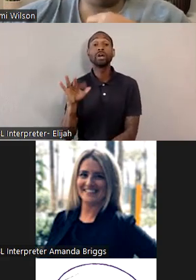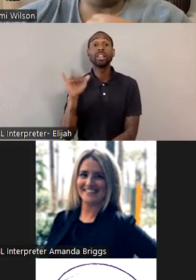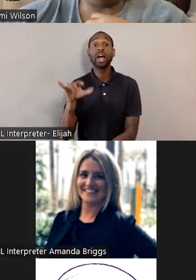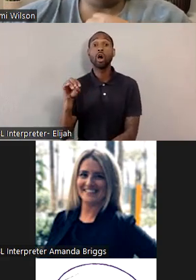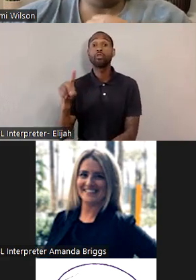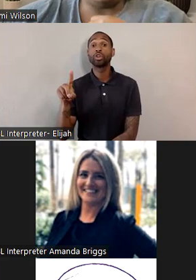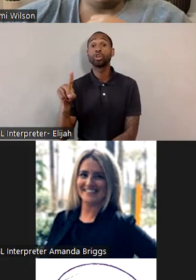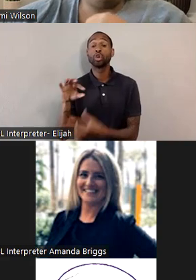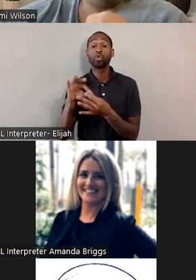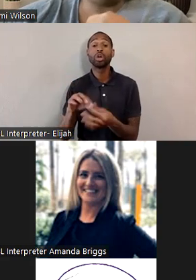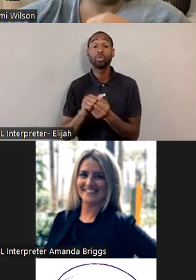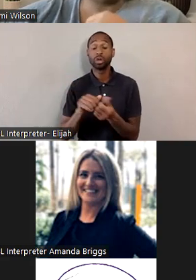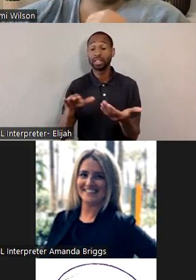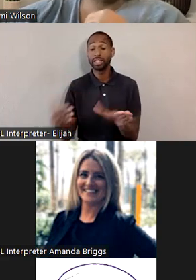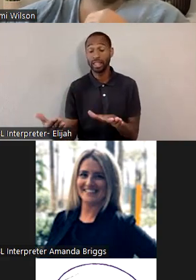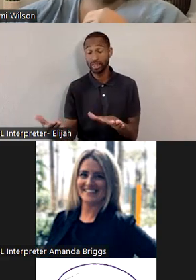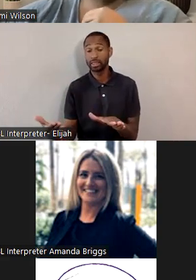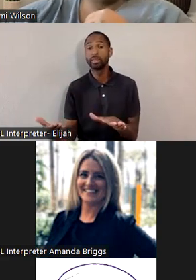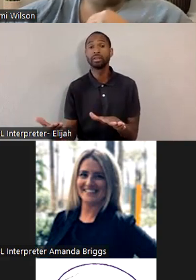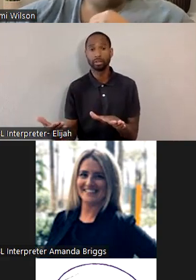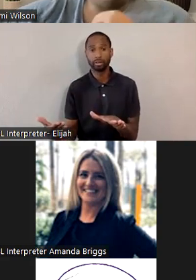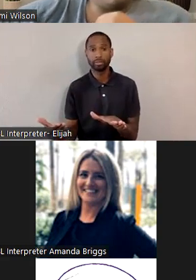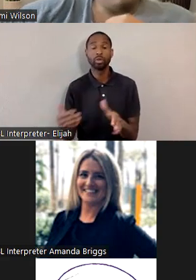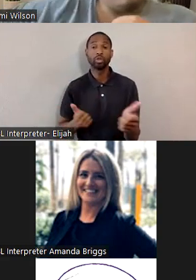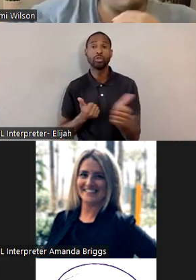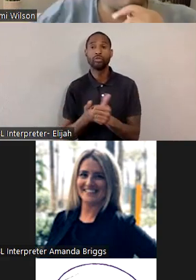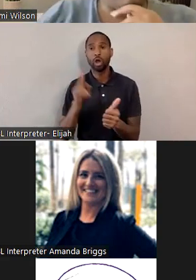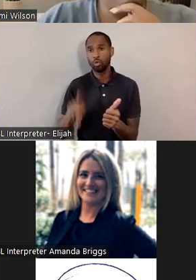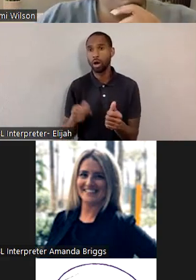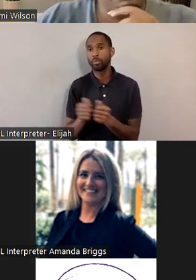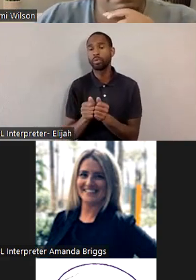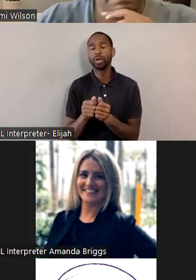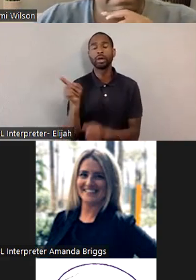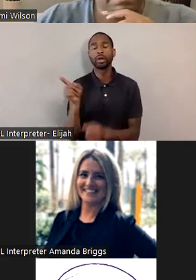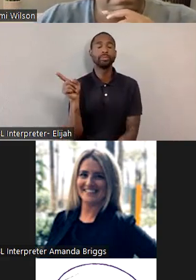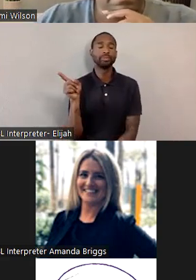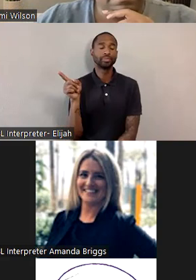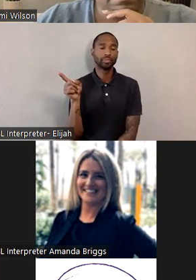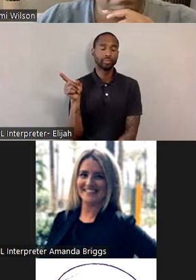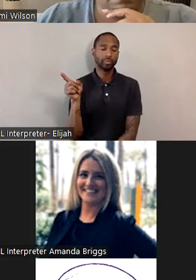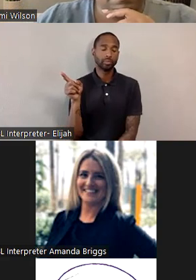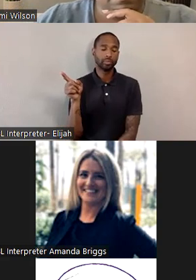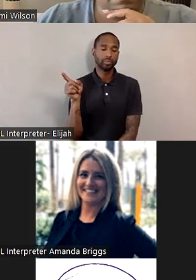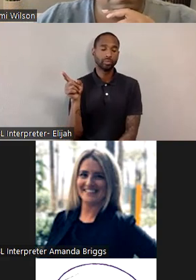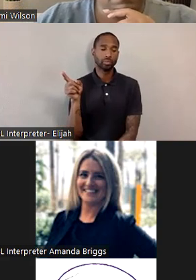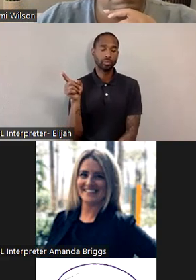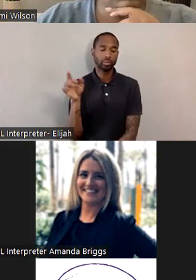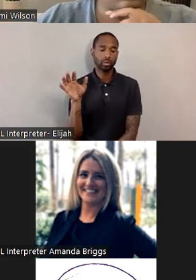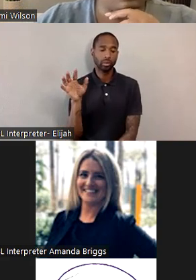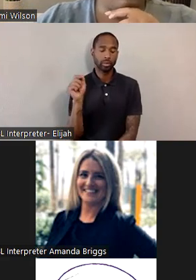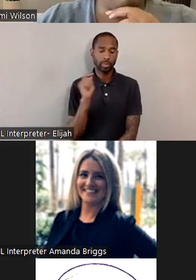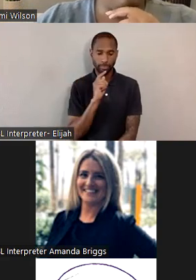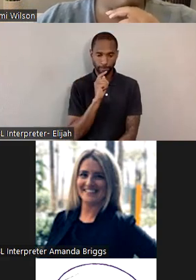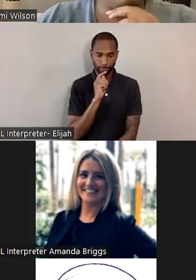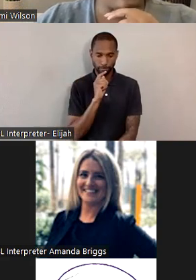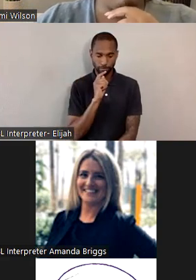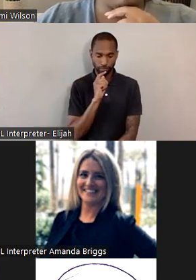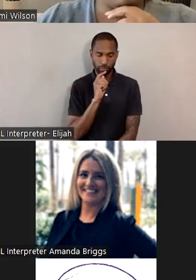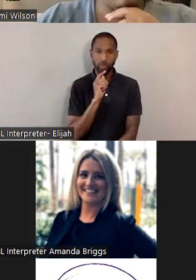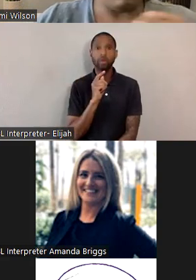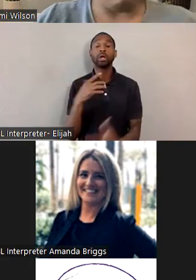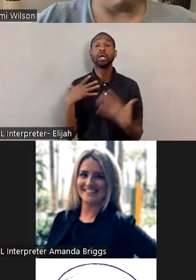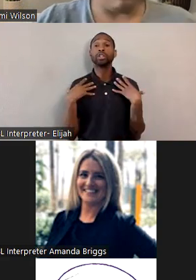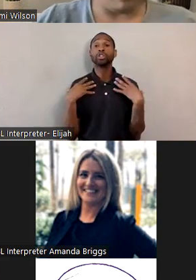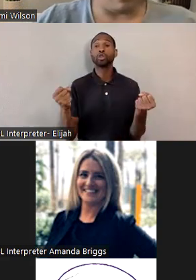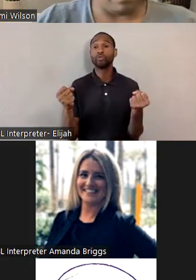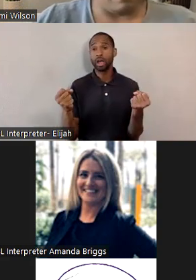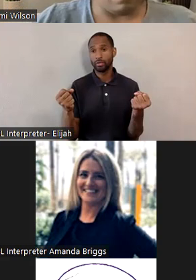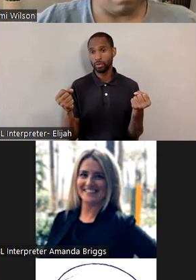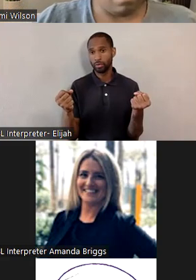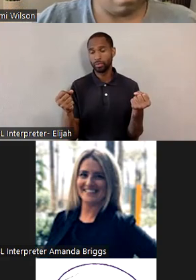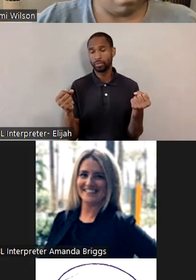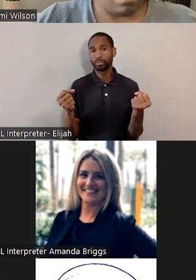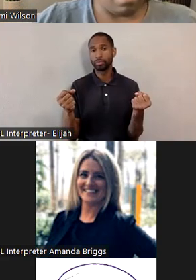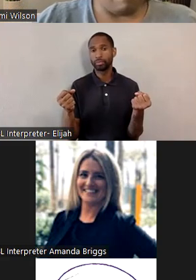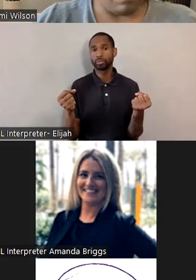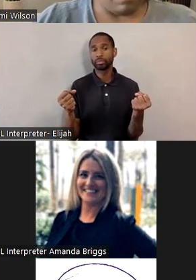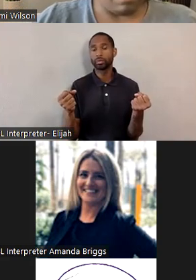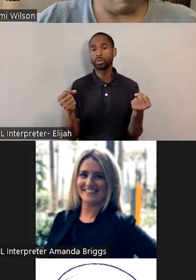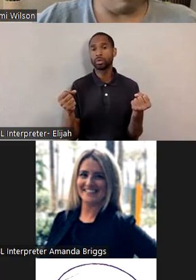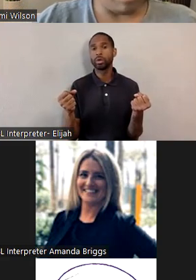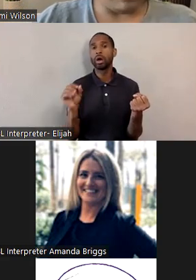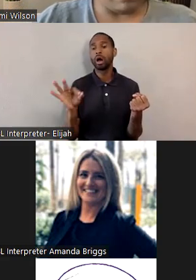relating in death, to follow up with survivors of that person, of the